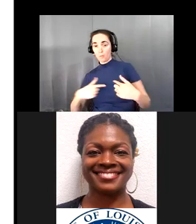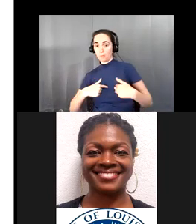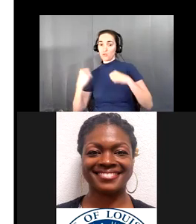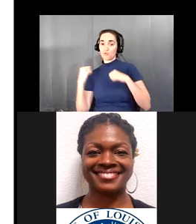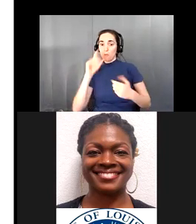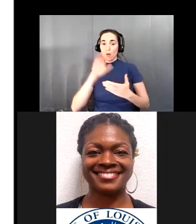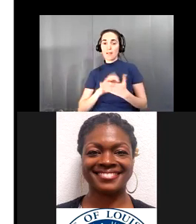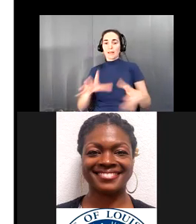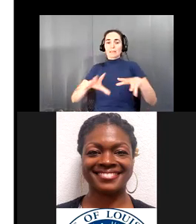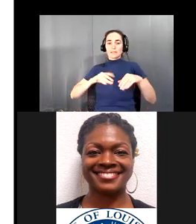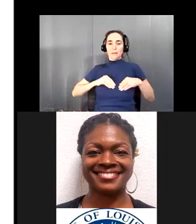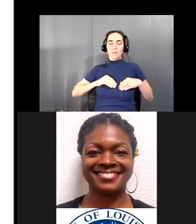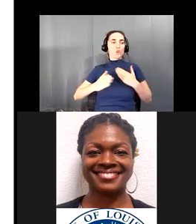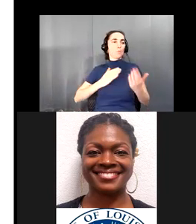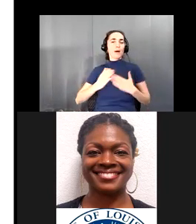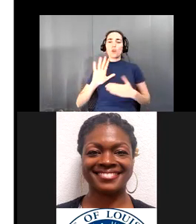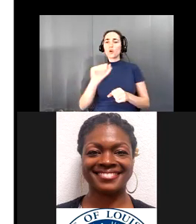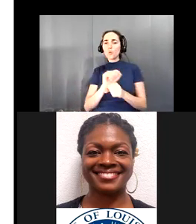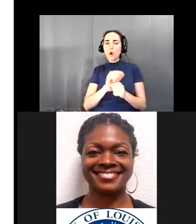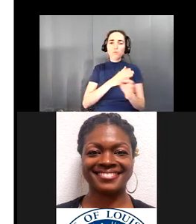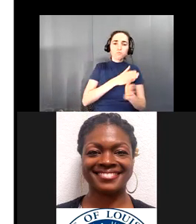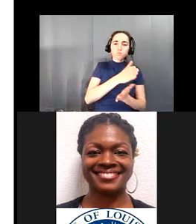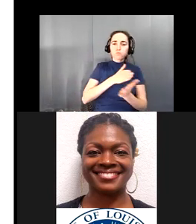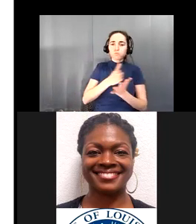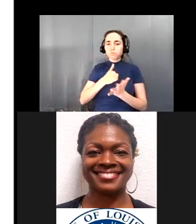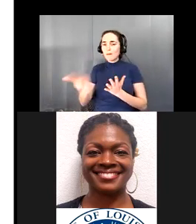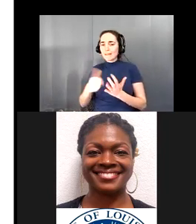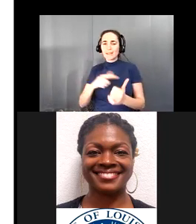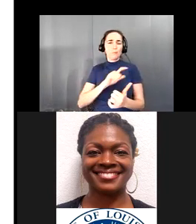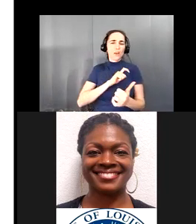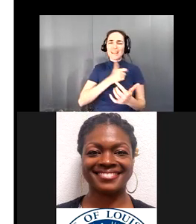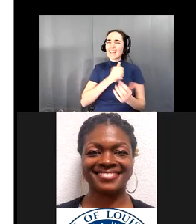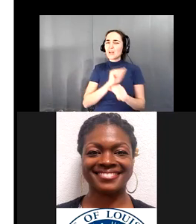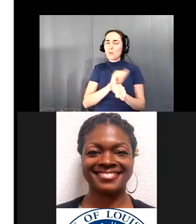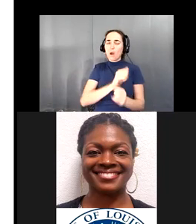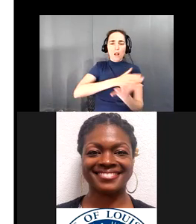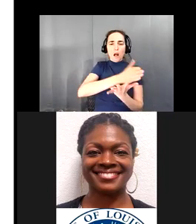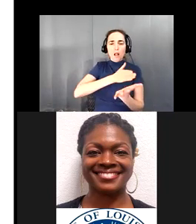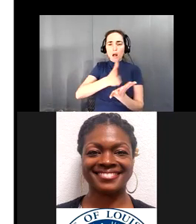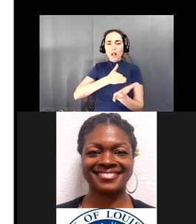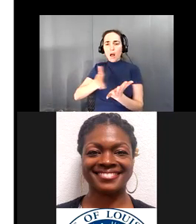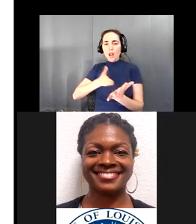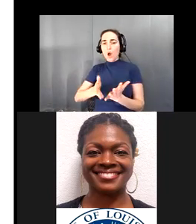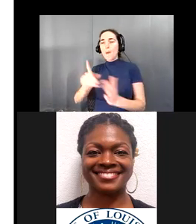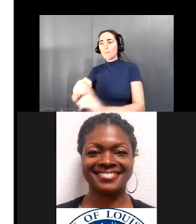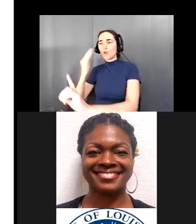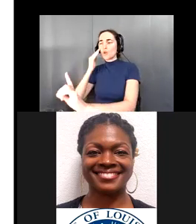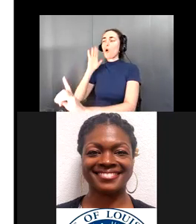what line of work this is this police work if it's any other work if we can become aware of things that are going on 16:11:47 we want that to lead to acceptance